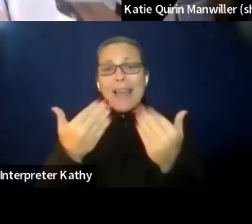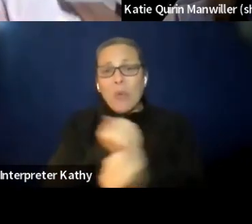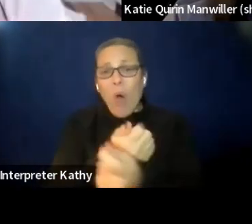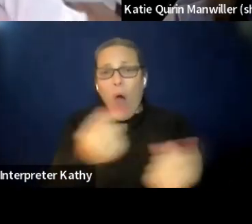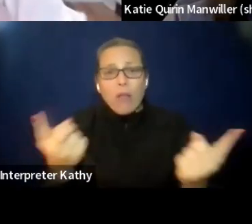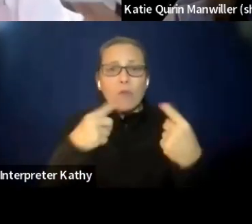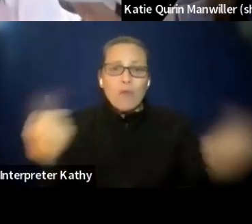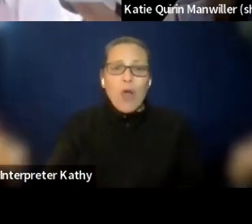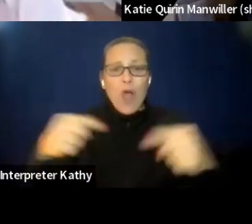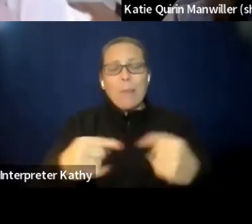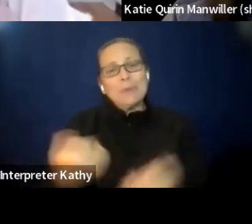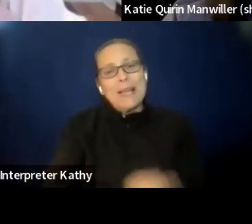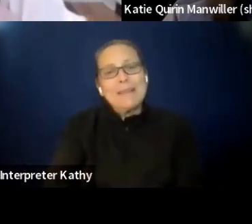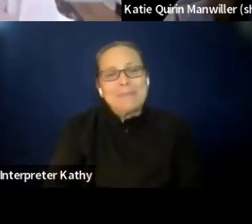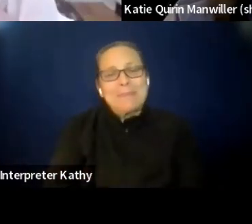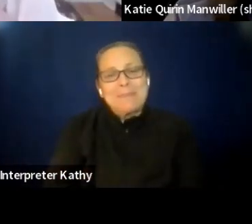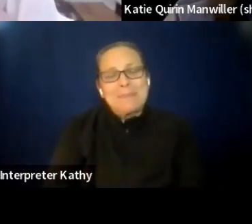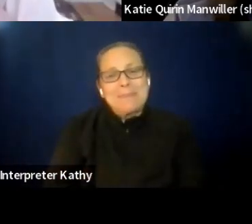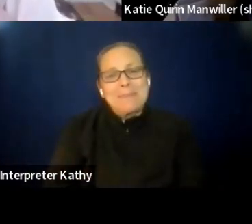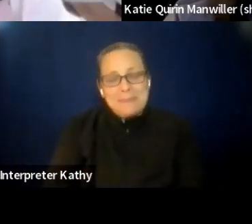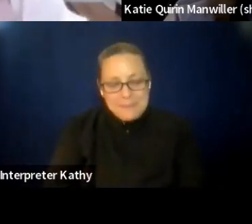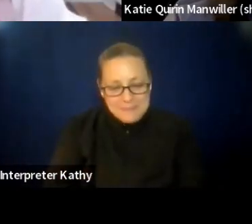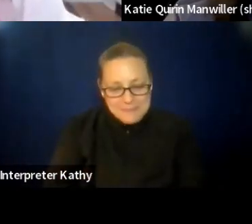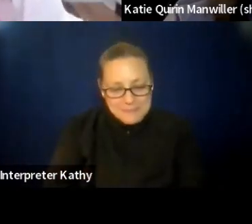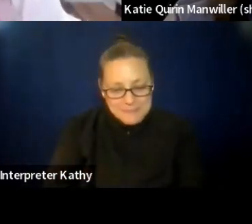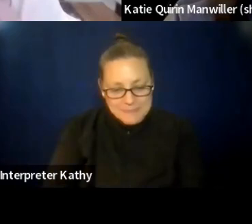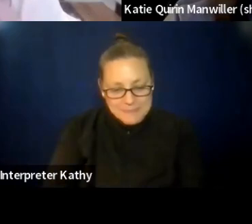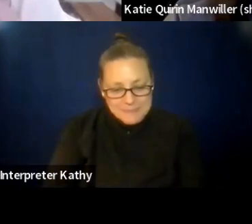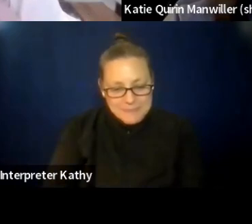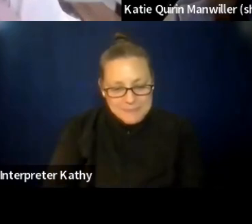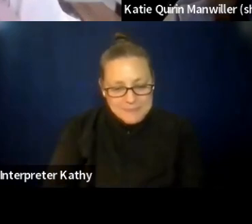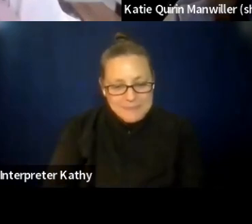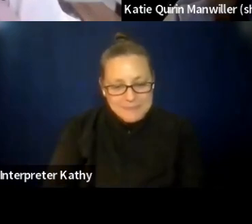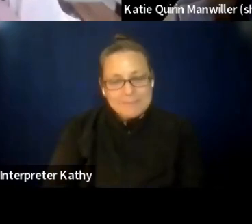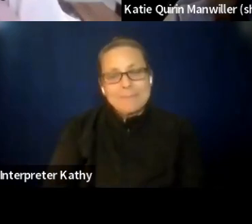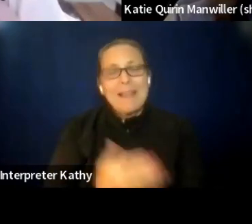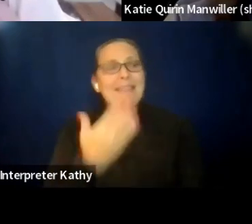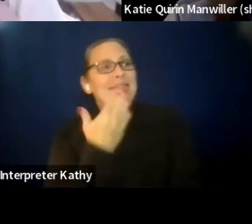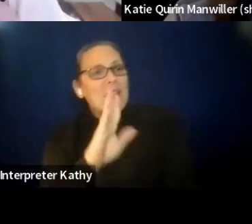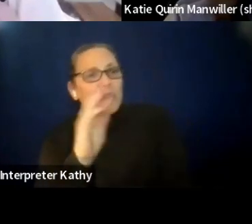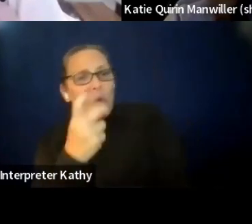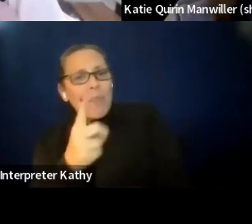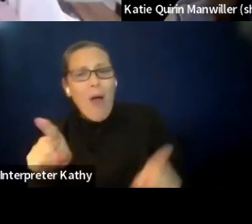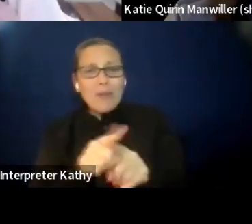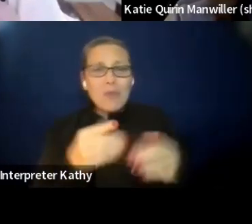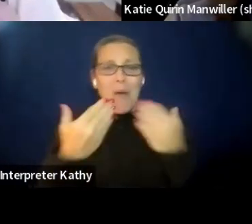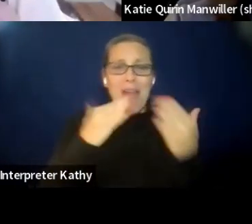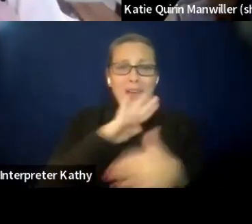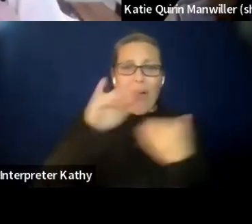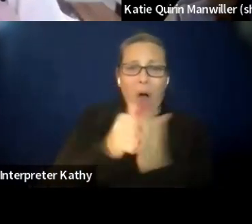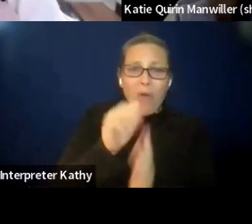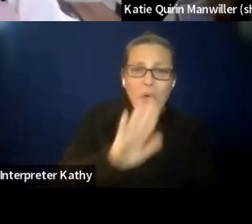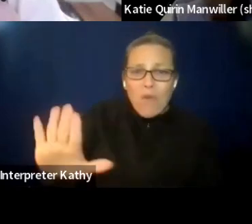disability is. You've gotta talk about it. And so thank you, everybody, for coming today. Thank you, Brad. Thank you